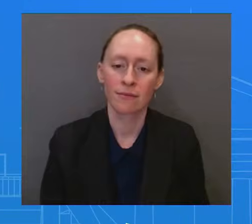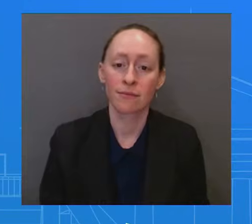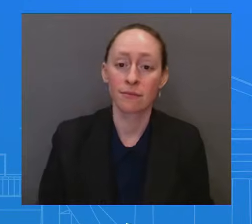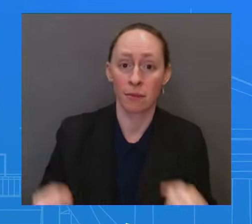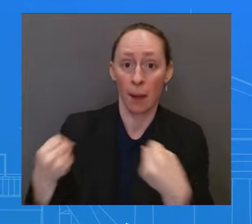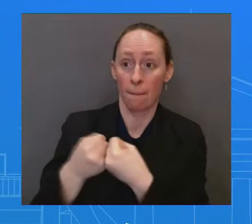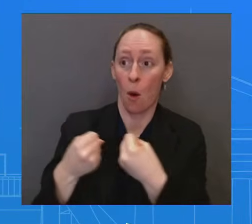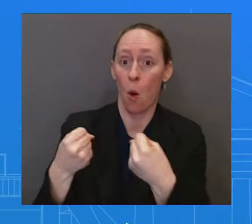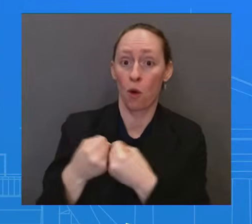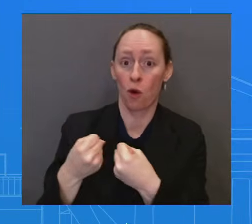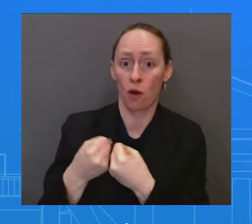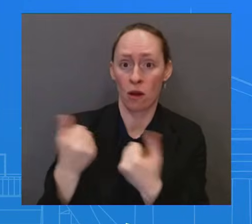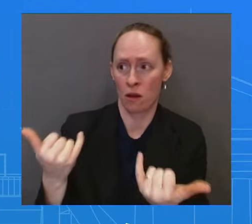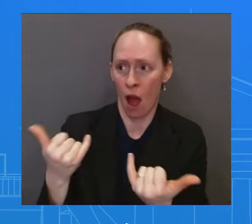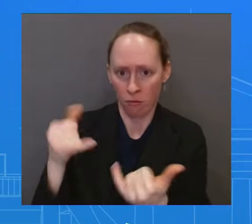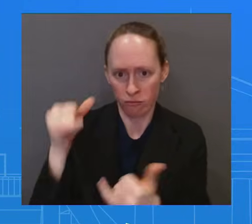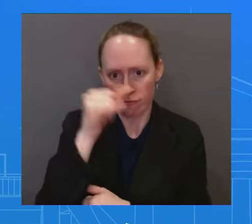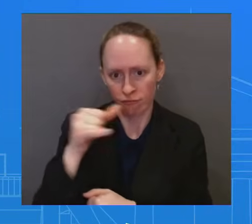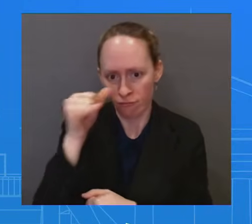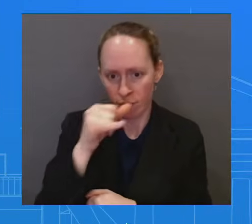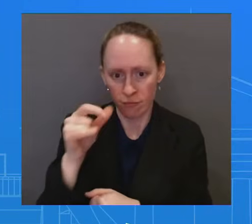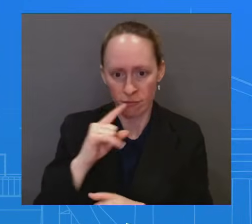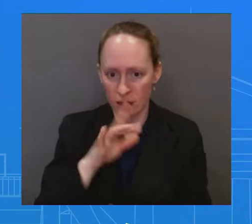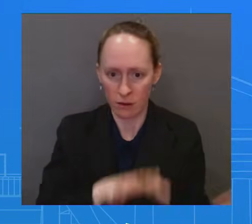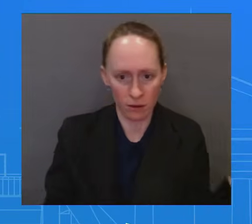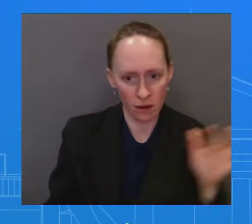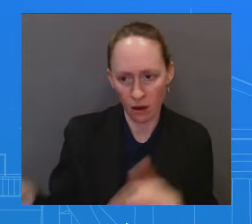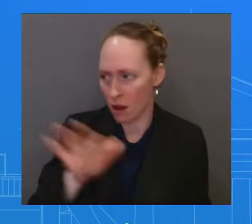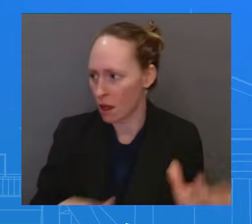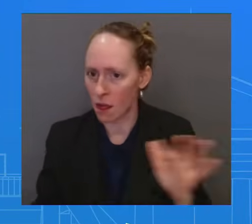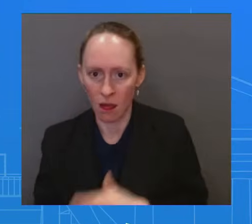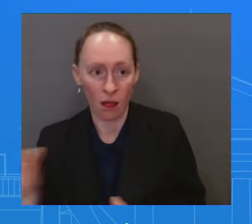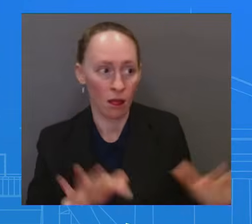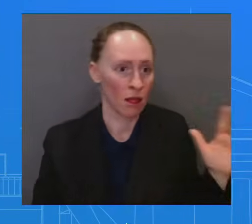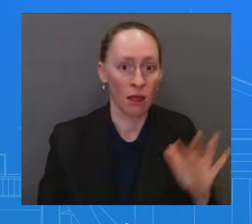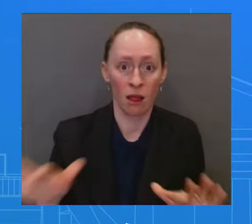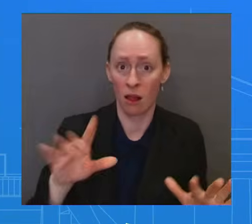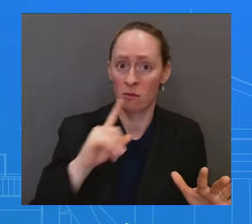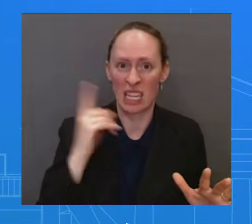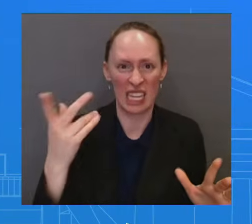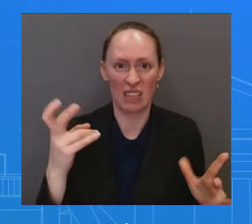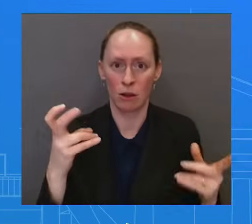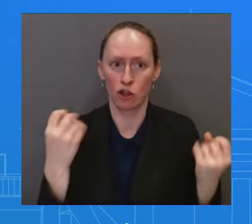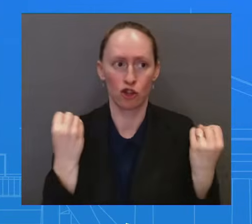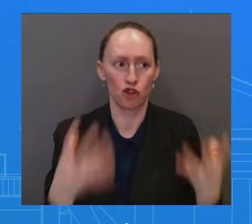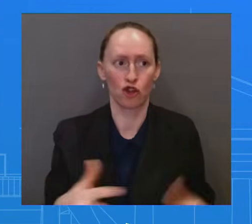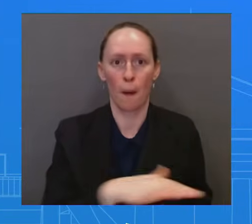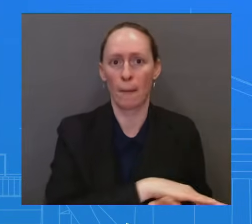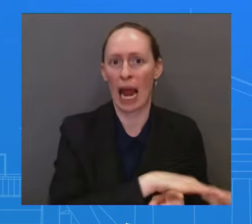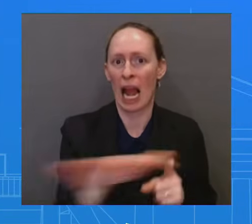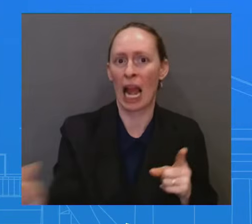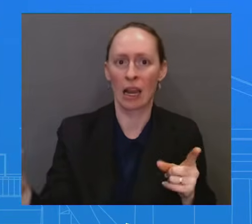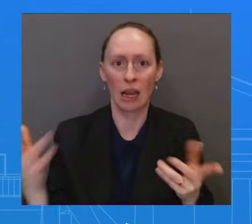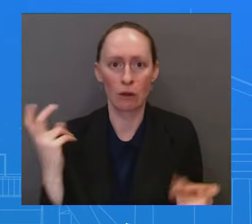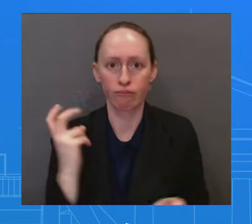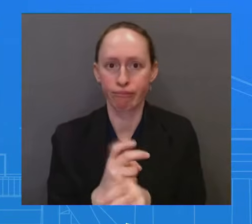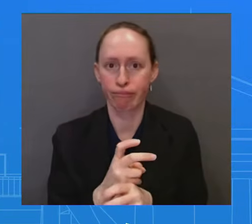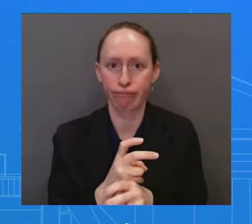by dropping them off in more and more remote locations. Can you point to one thing the White House is doing right now